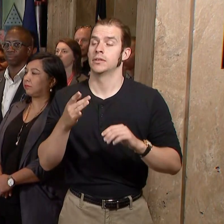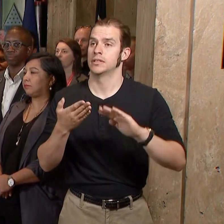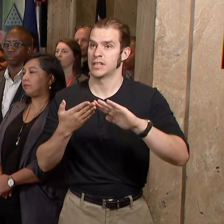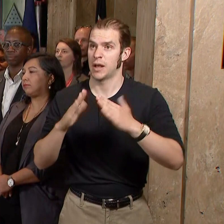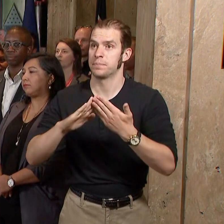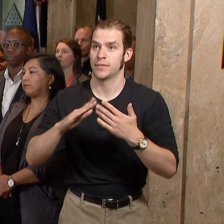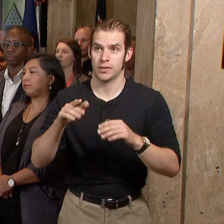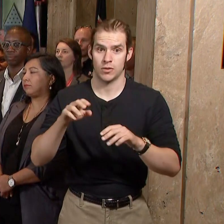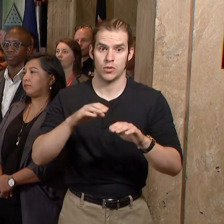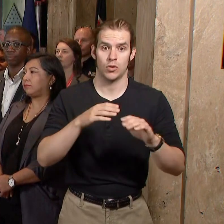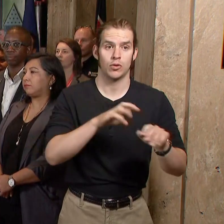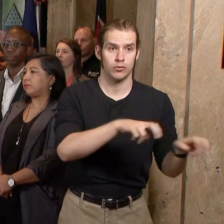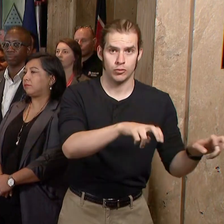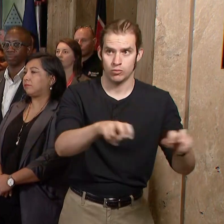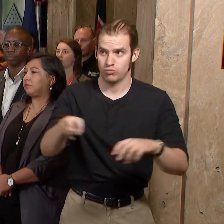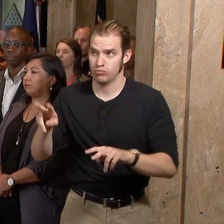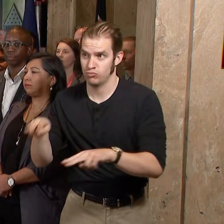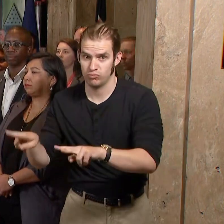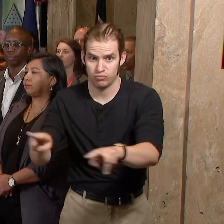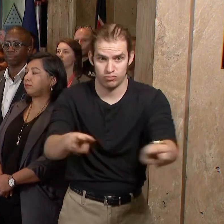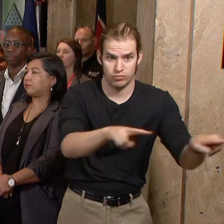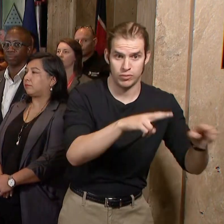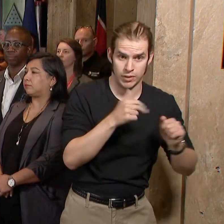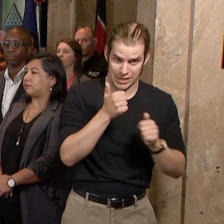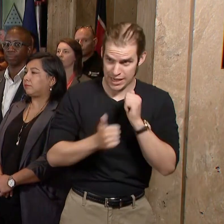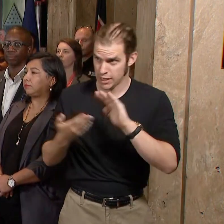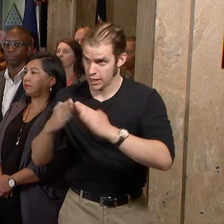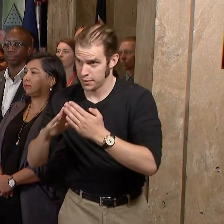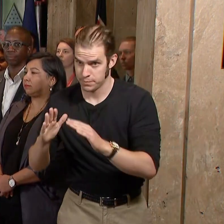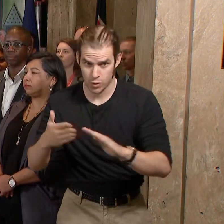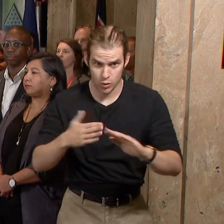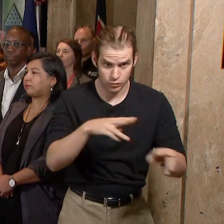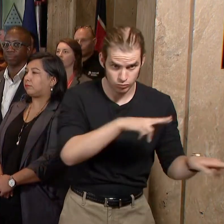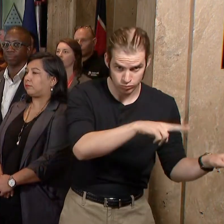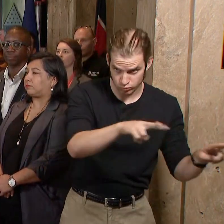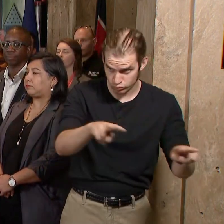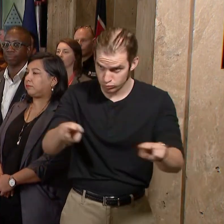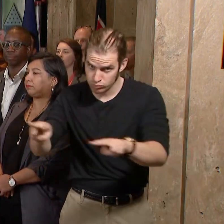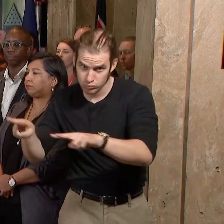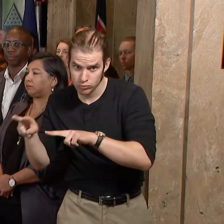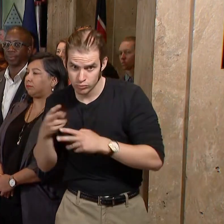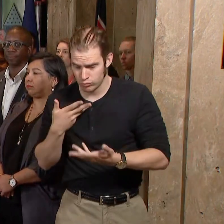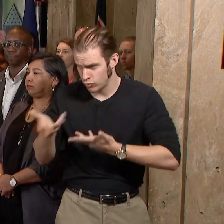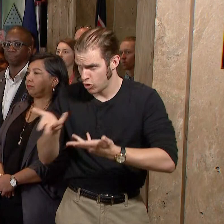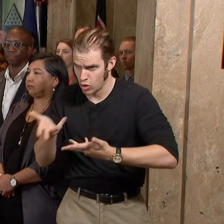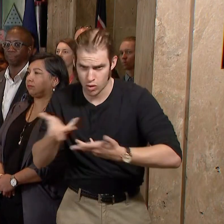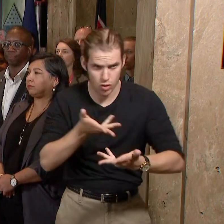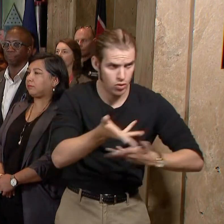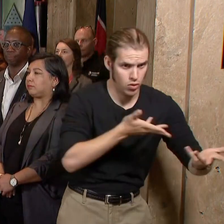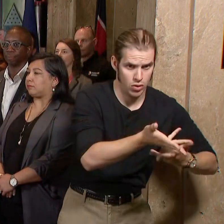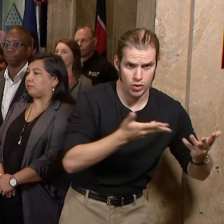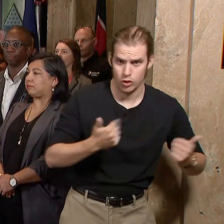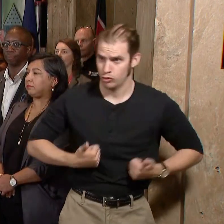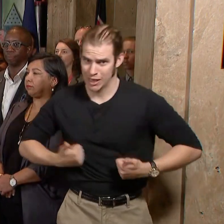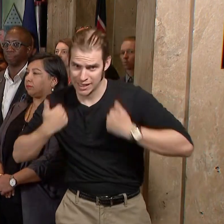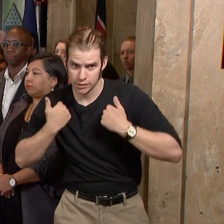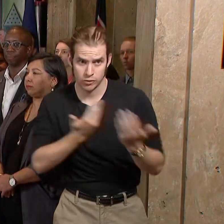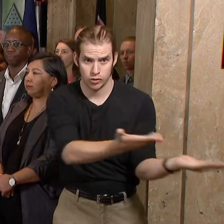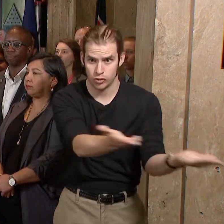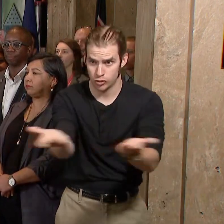down in each neighborhood, talk to residents about what resources and supports they can bring to this effort, what questions they might have, and what